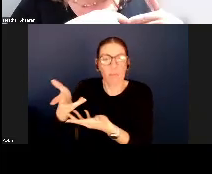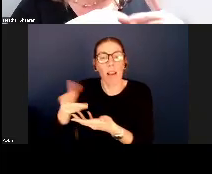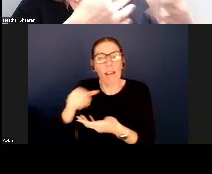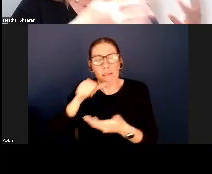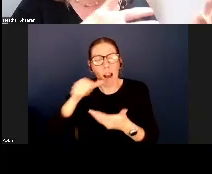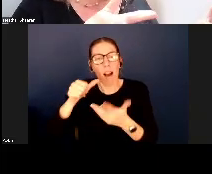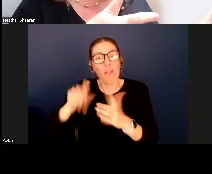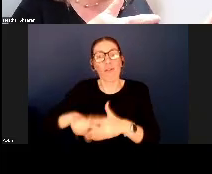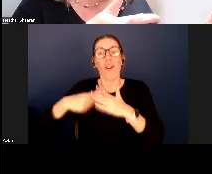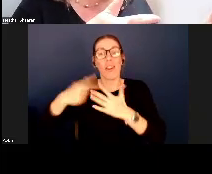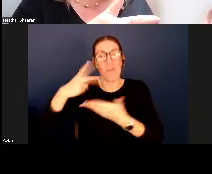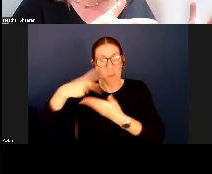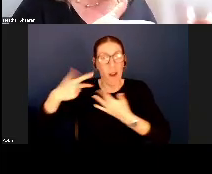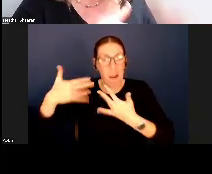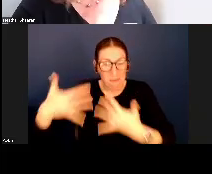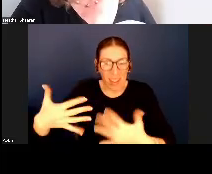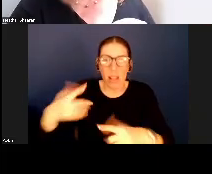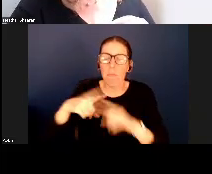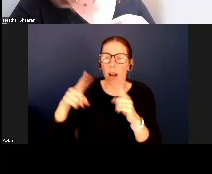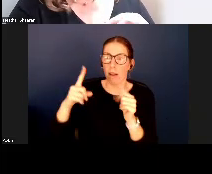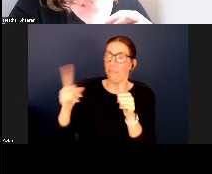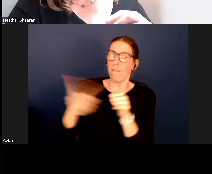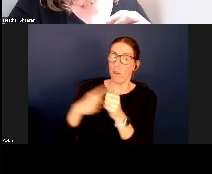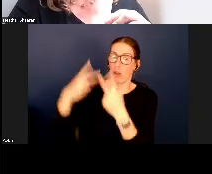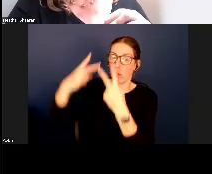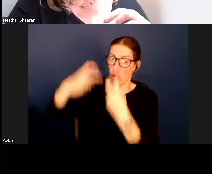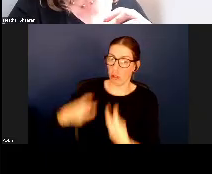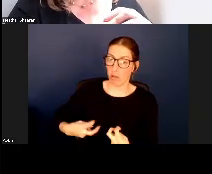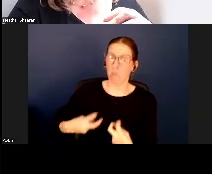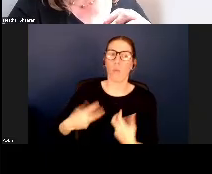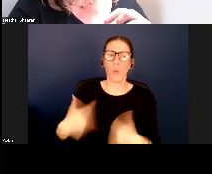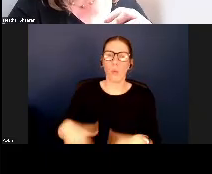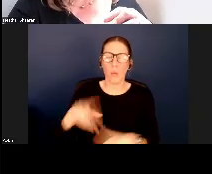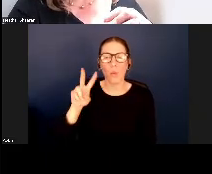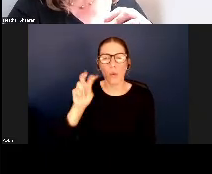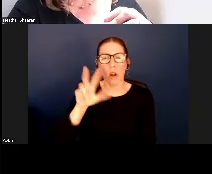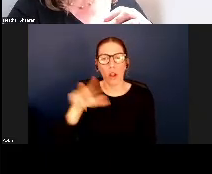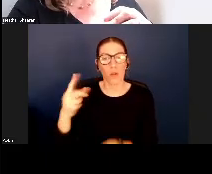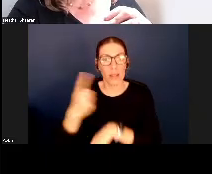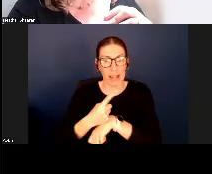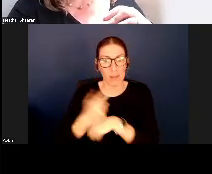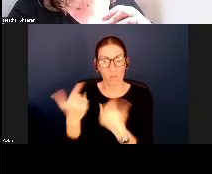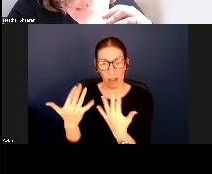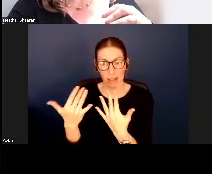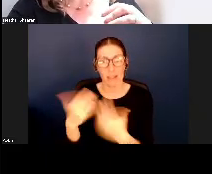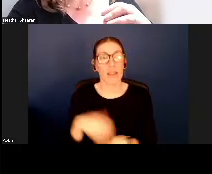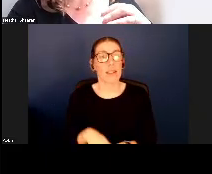just for their maybe their initial assessment. Um, and the the lowest weight time was actually among